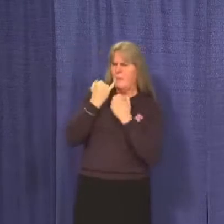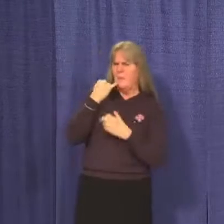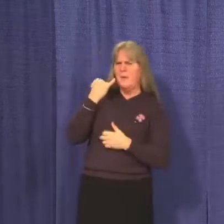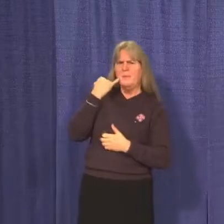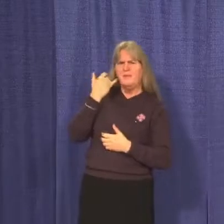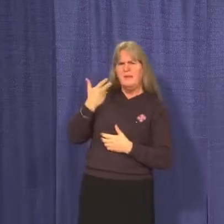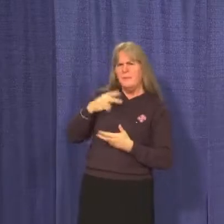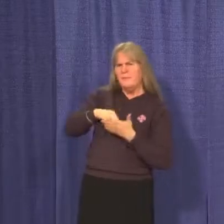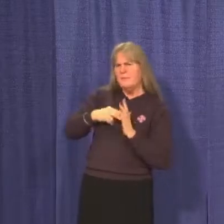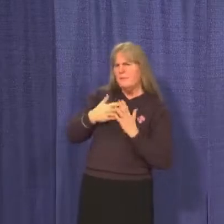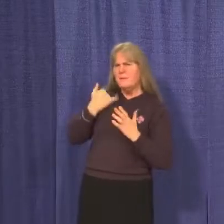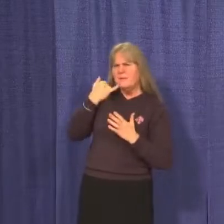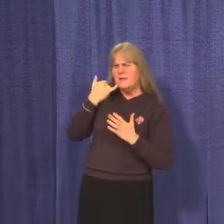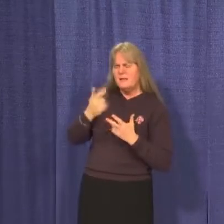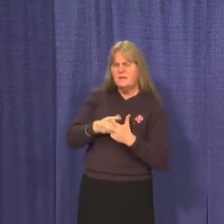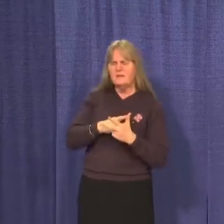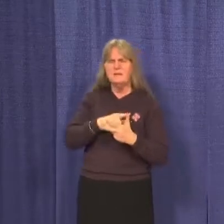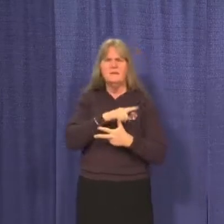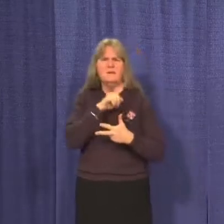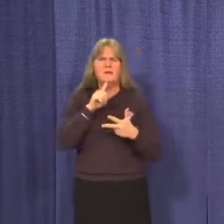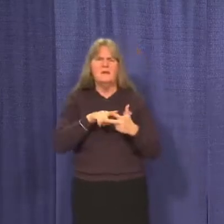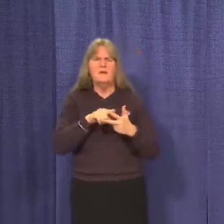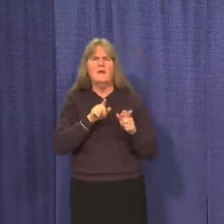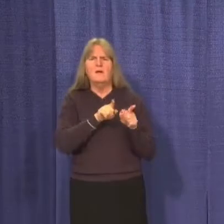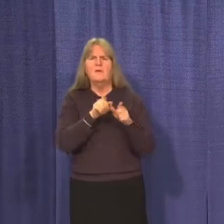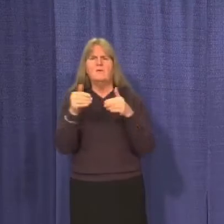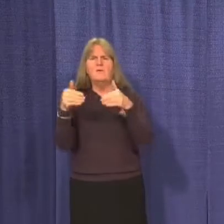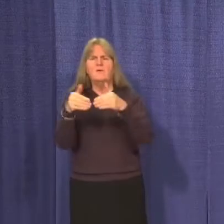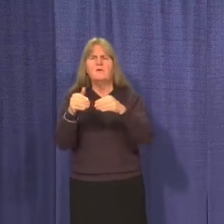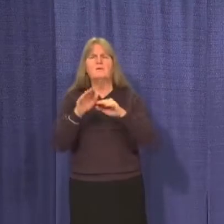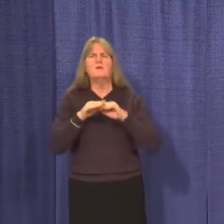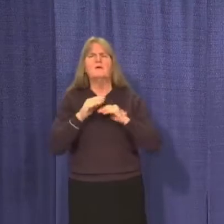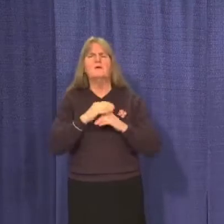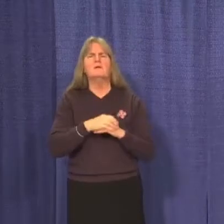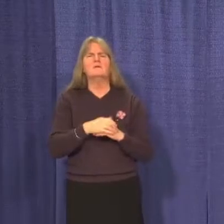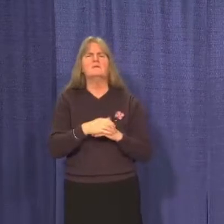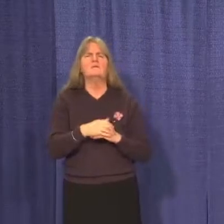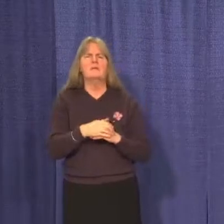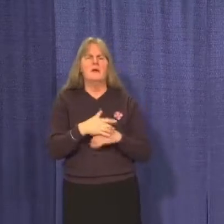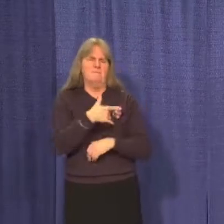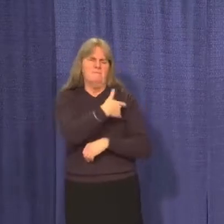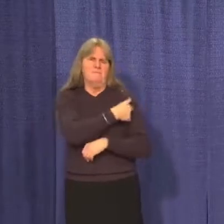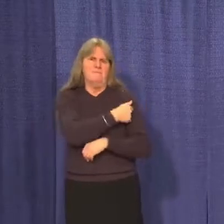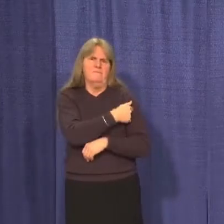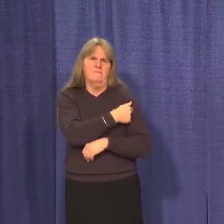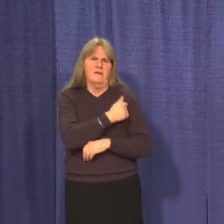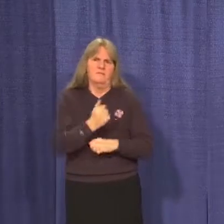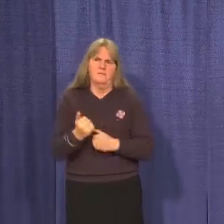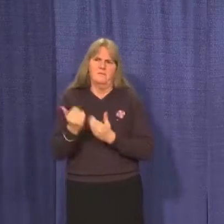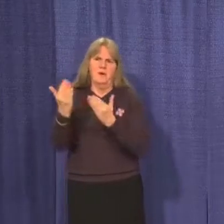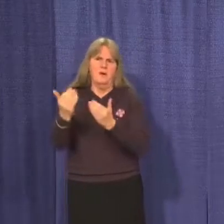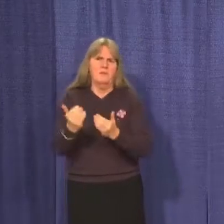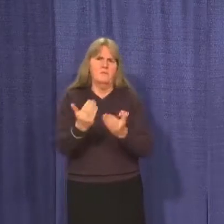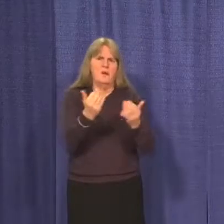asking about. And then really to bring our focus on to the vaccine rollout